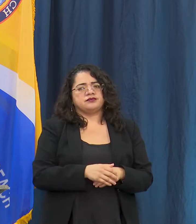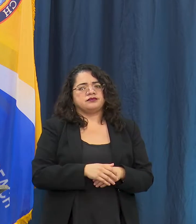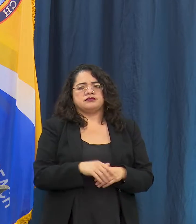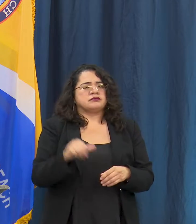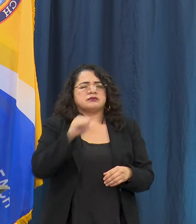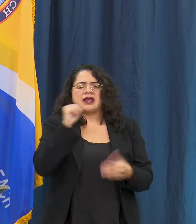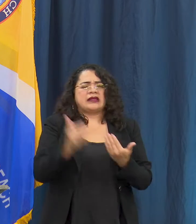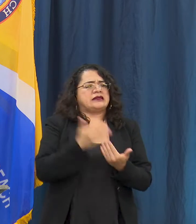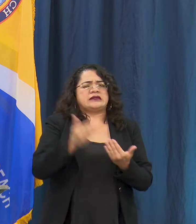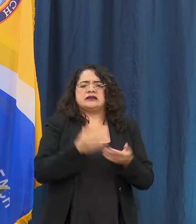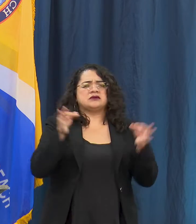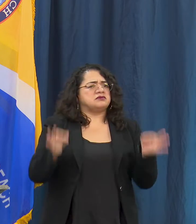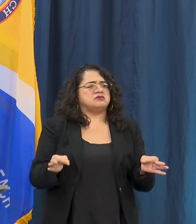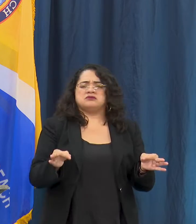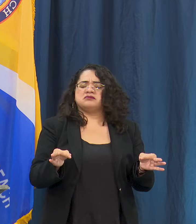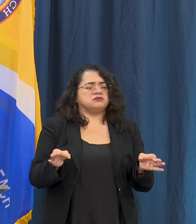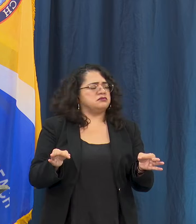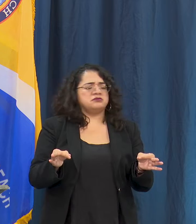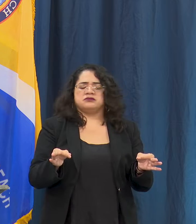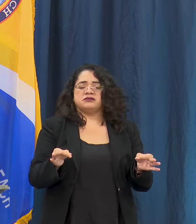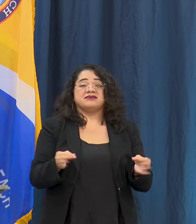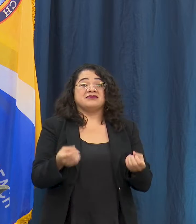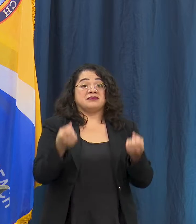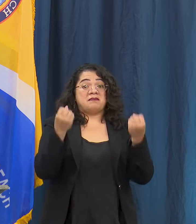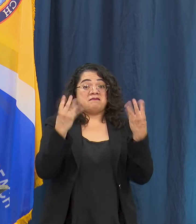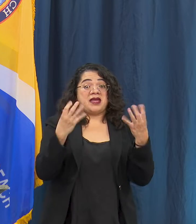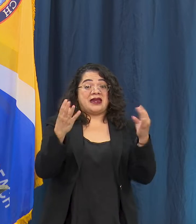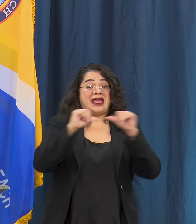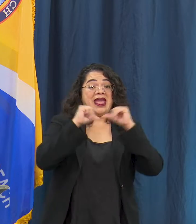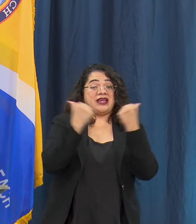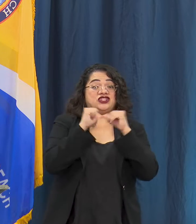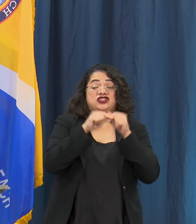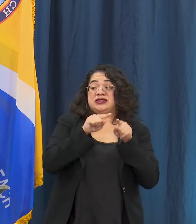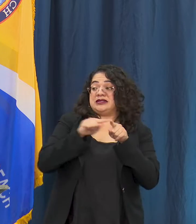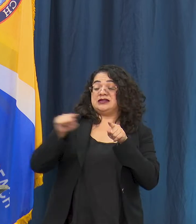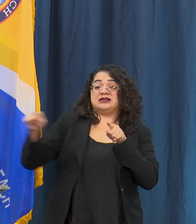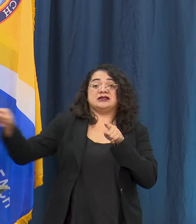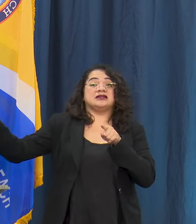decisions but it's also a multi-agency decision that is being made for all 88